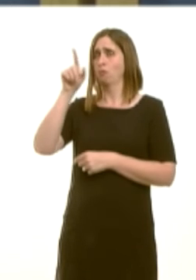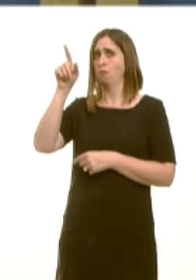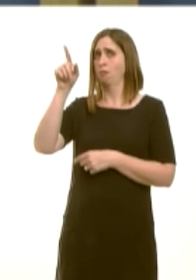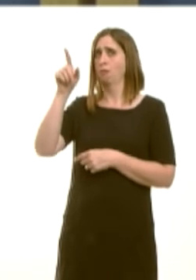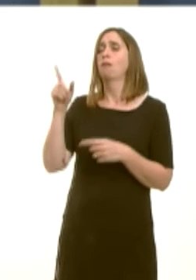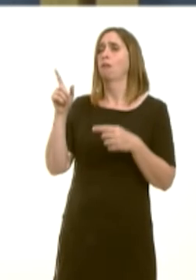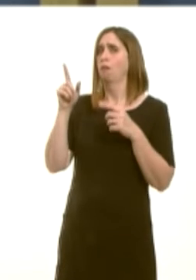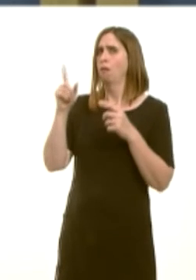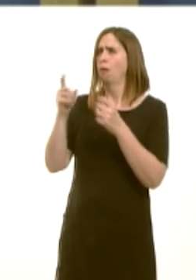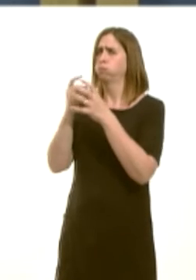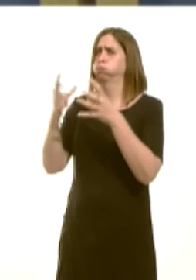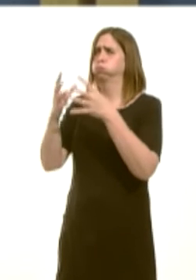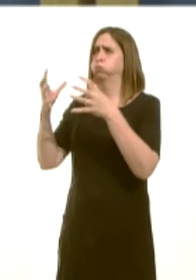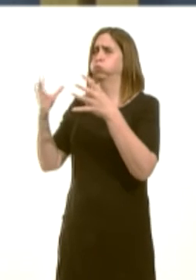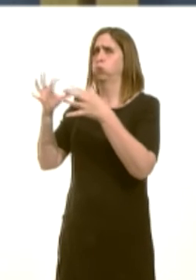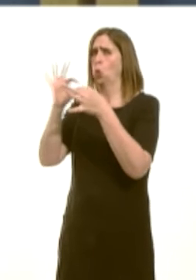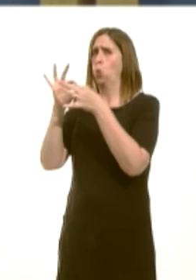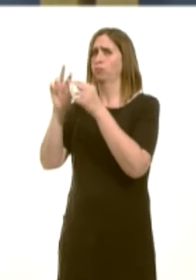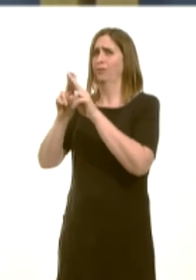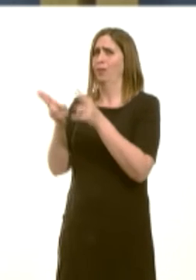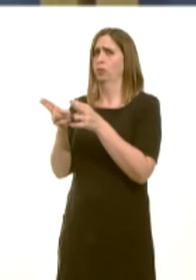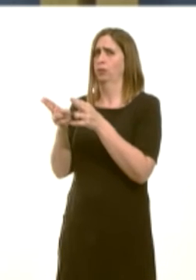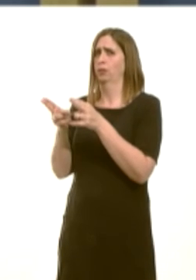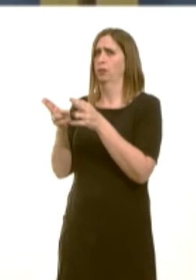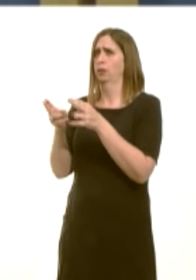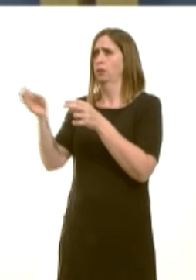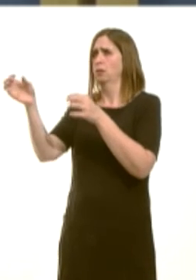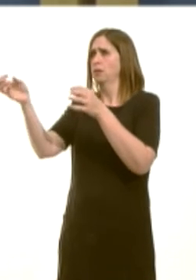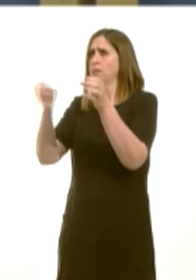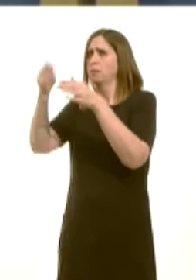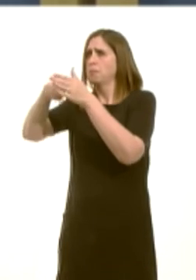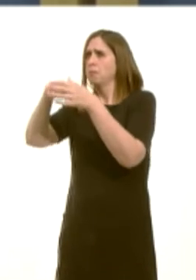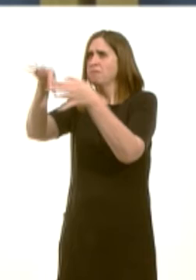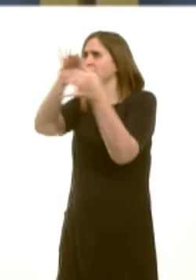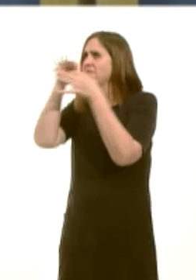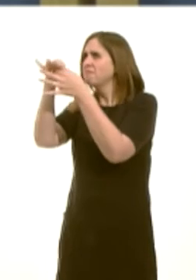of co-operative housingóthatís not just Wales, but the whole of Great Britain. So, what further can be done to promote this as a third housing option?